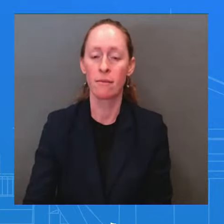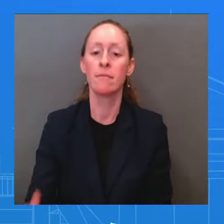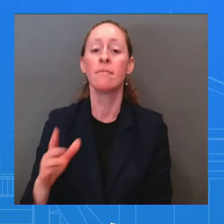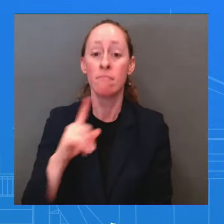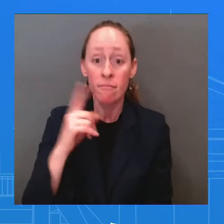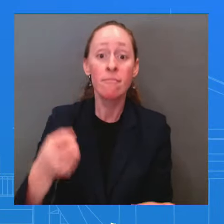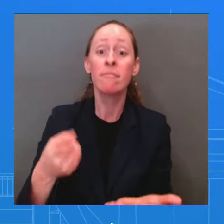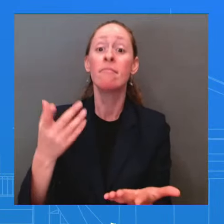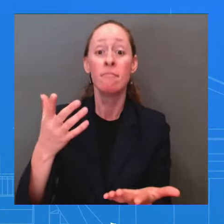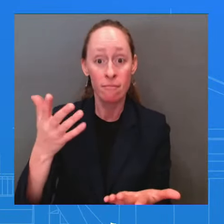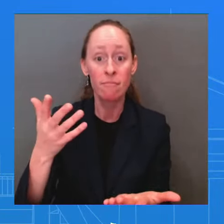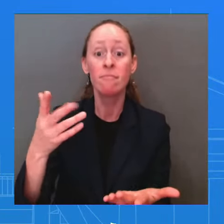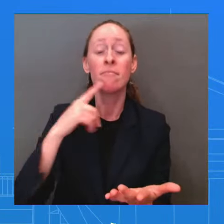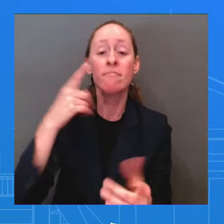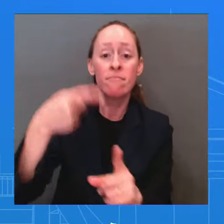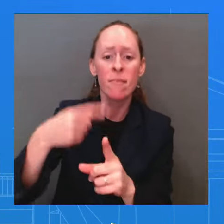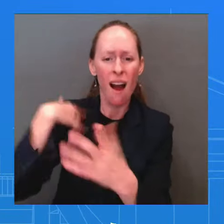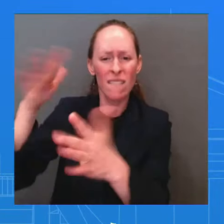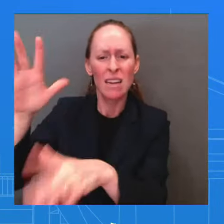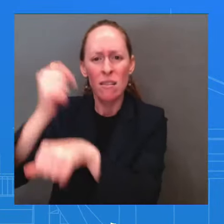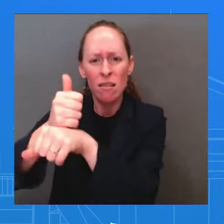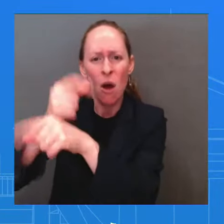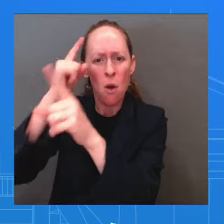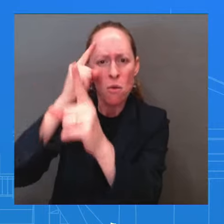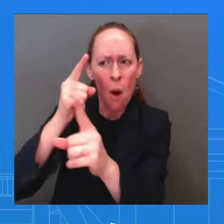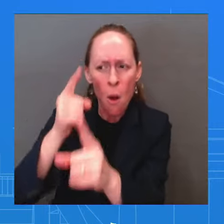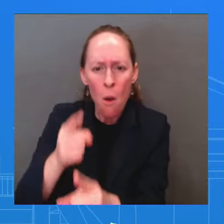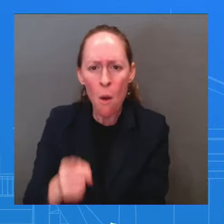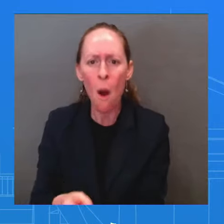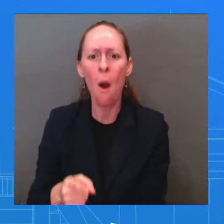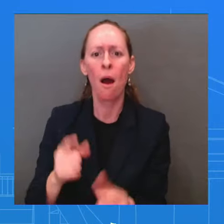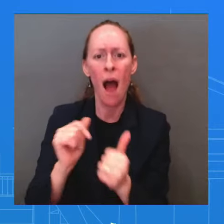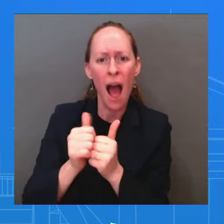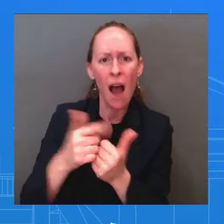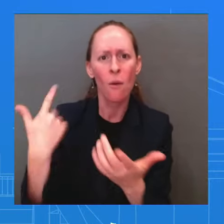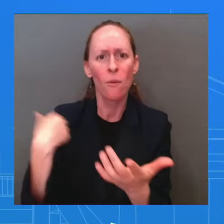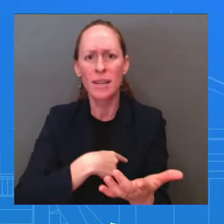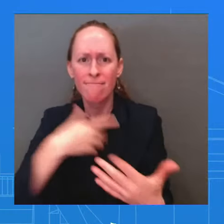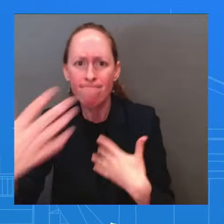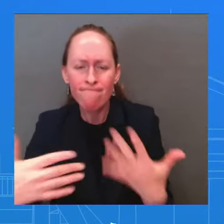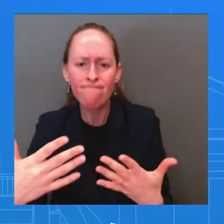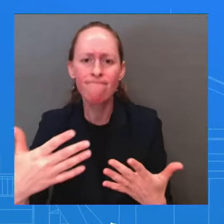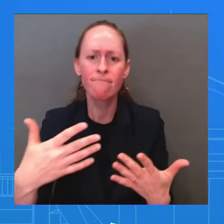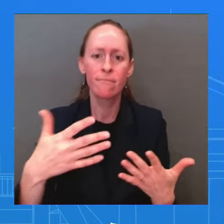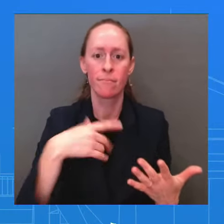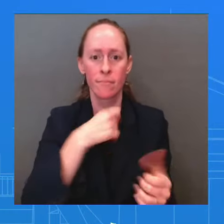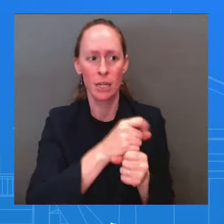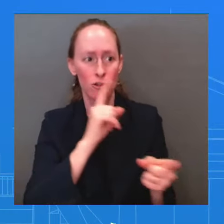In order to fight the pandemic, to fight this -- to fight COVID, you have to make sure that all communities are getting --